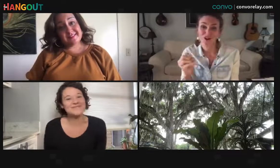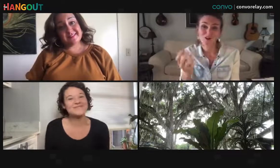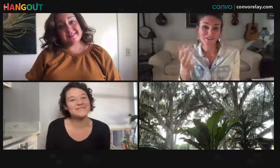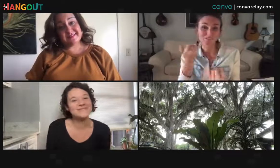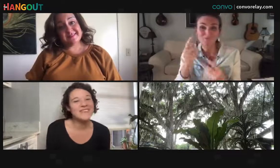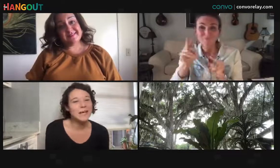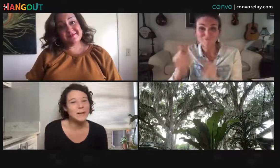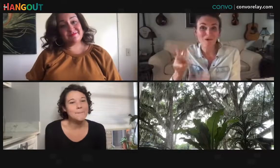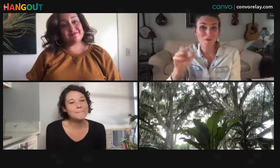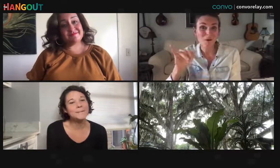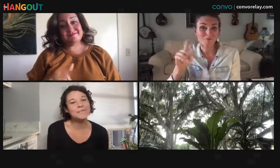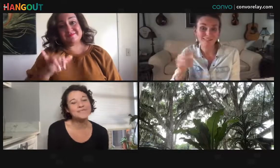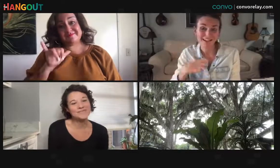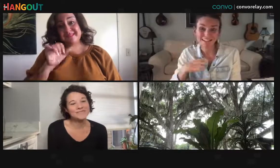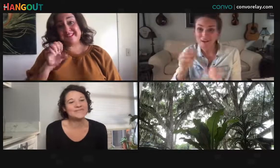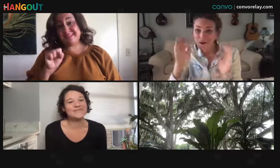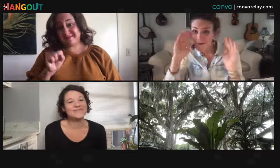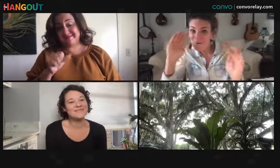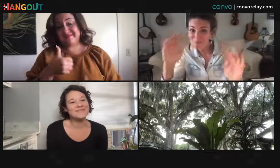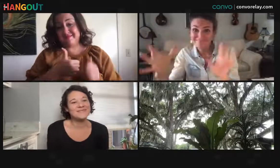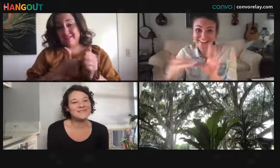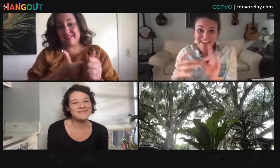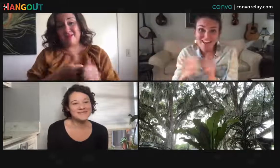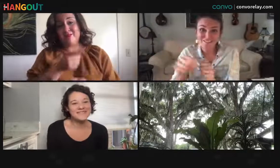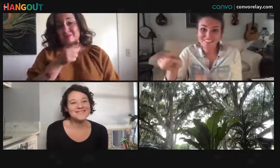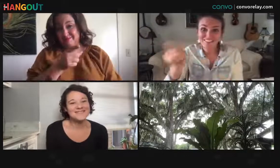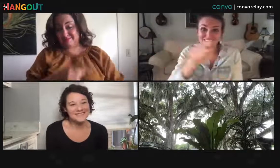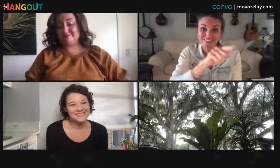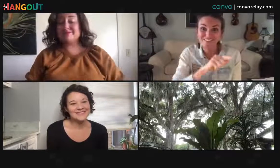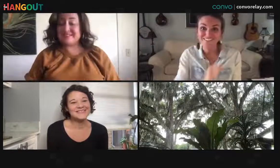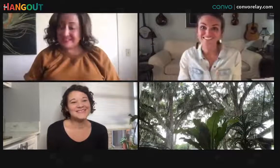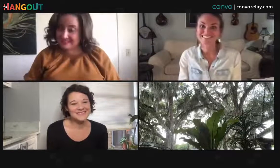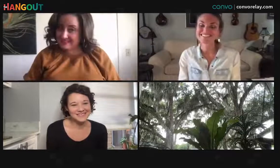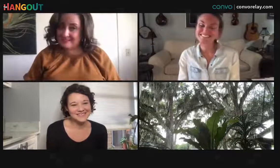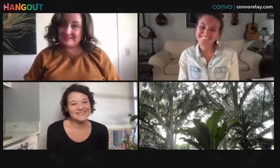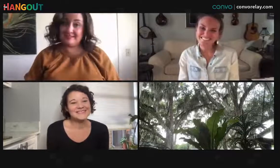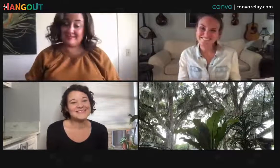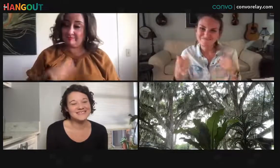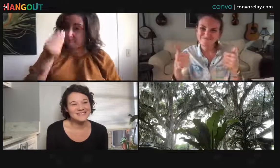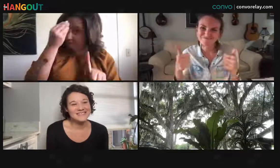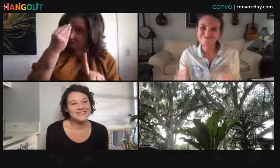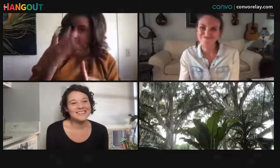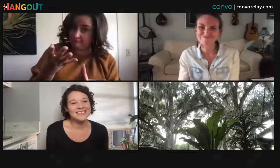just i'm gonna start traveling in two weeks so check out my website hopefully i'll be able to connect with all of you out